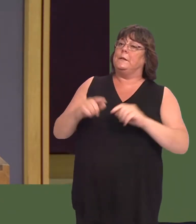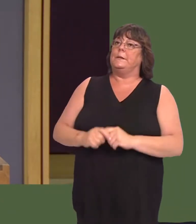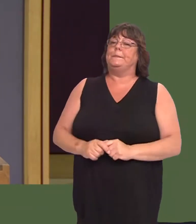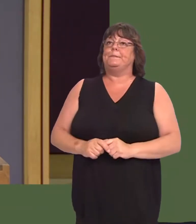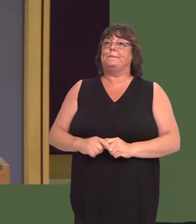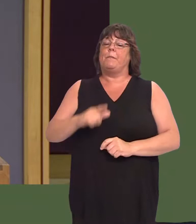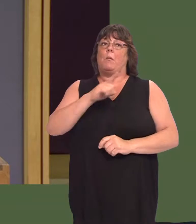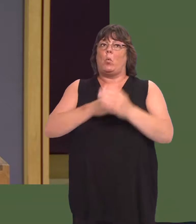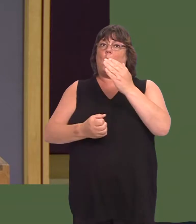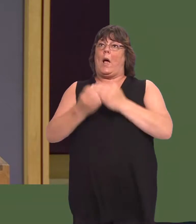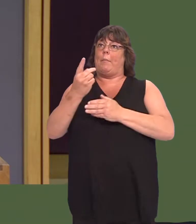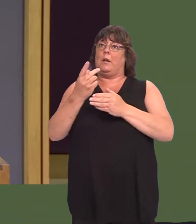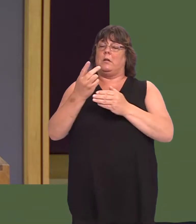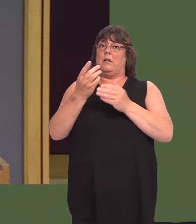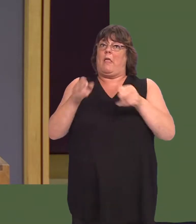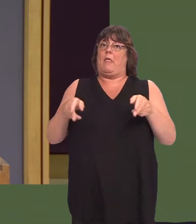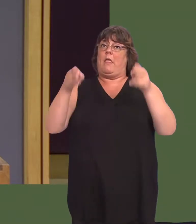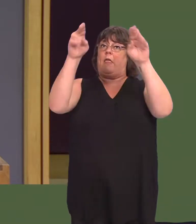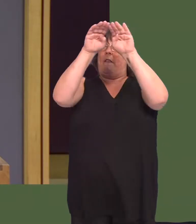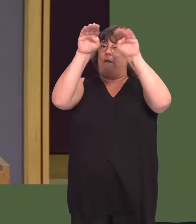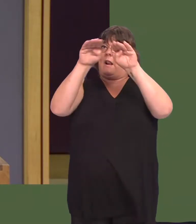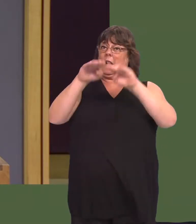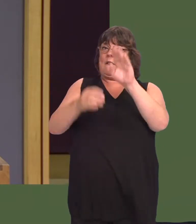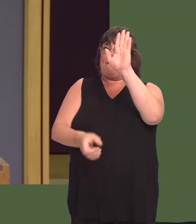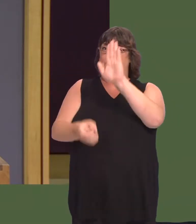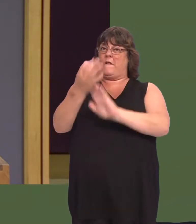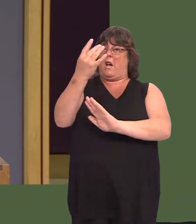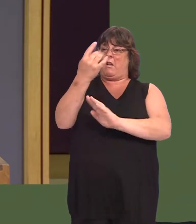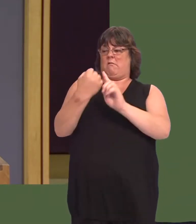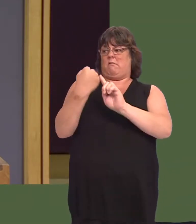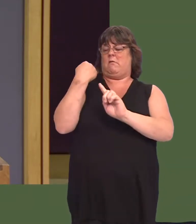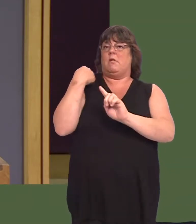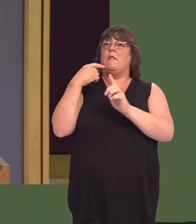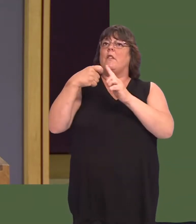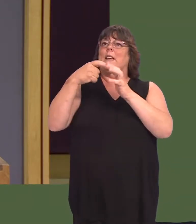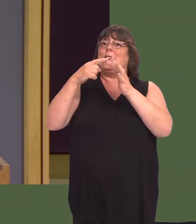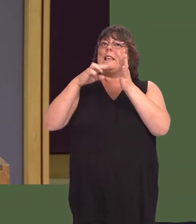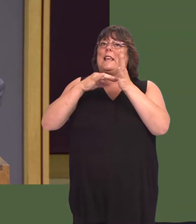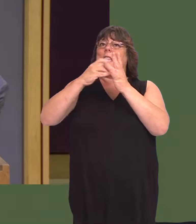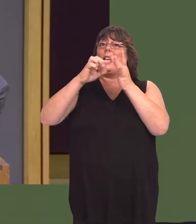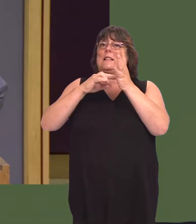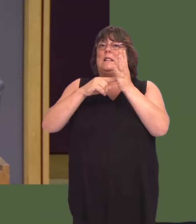As a result of the dreadful fire in Kensington and the terrible loss of life that was suffered